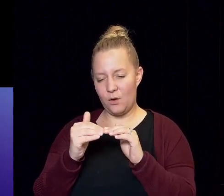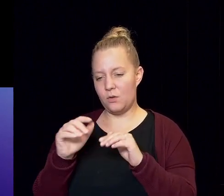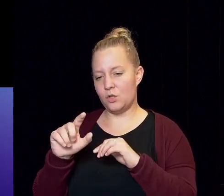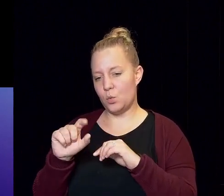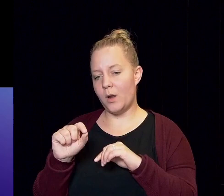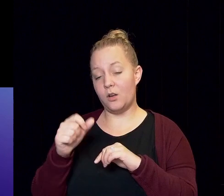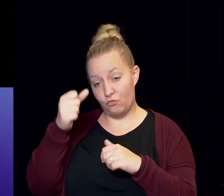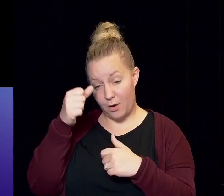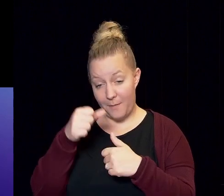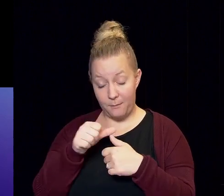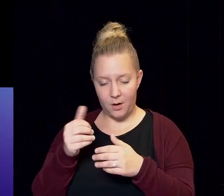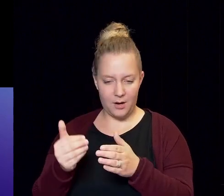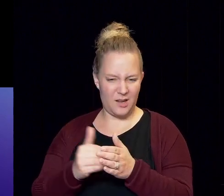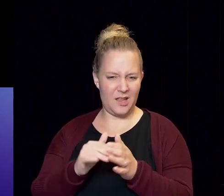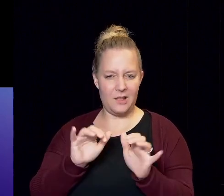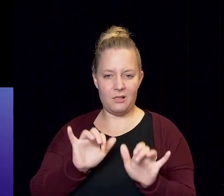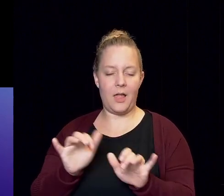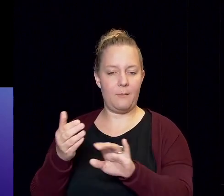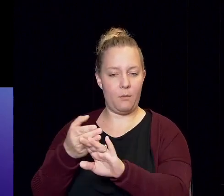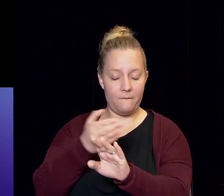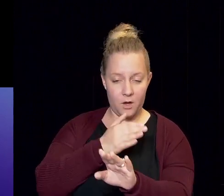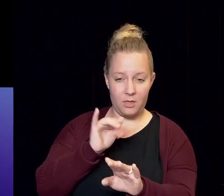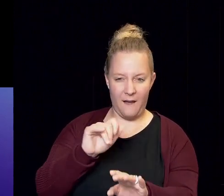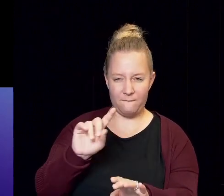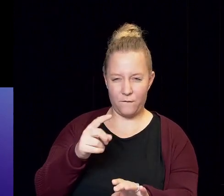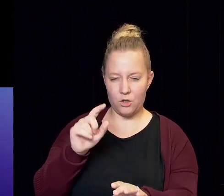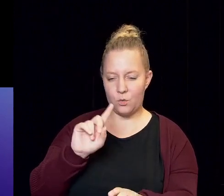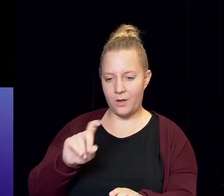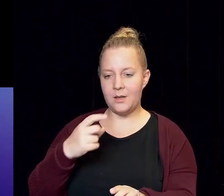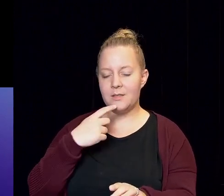remember, again just like before on that first question that I said we can always